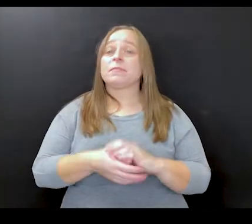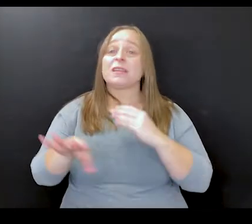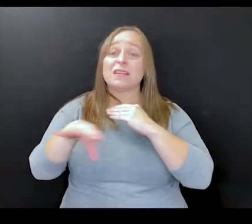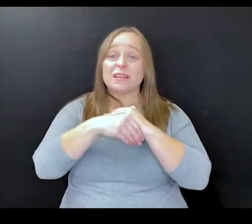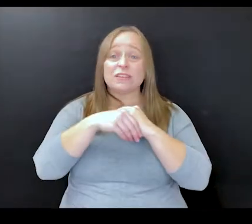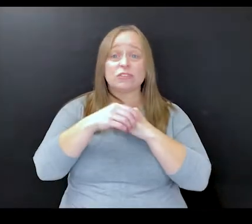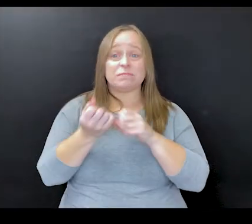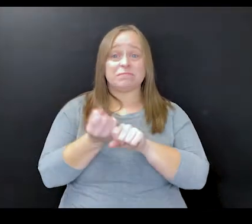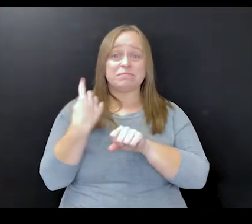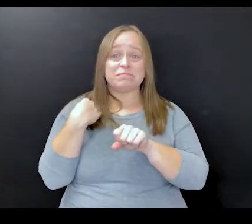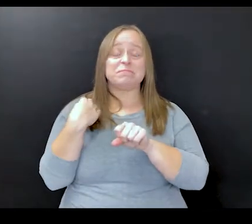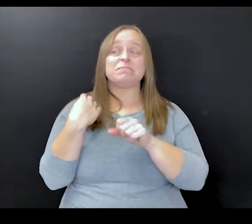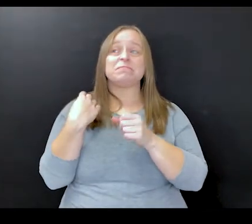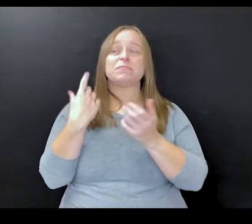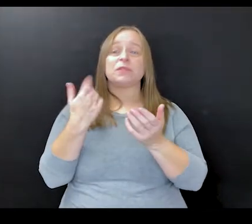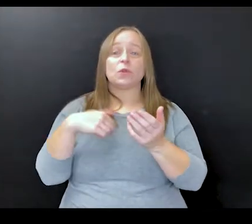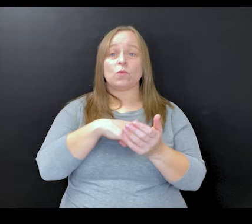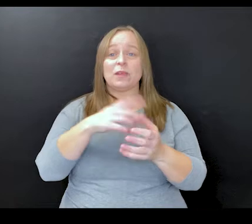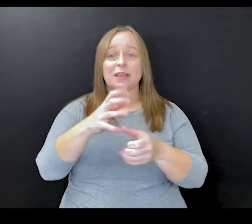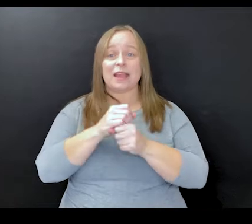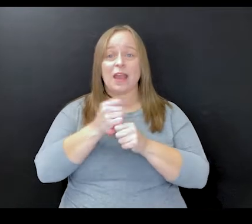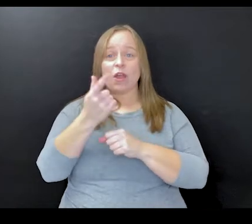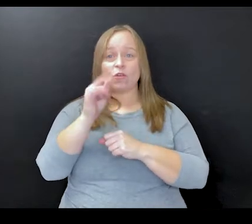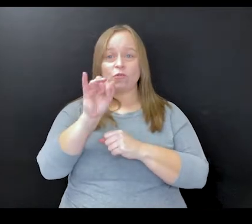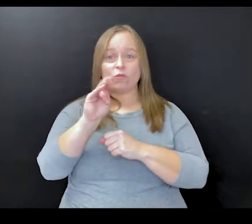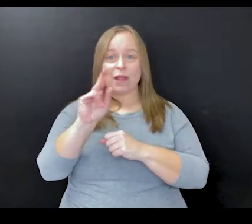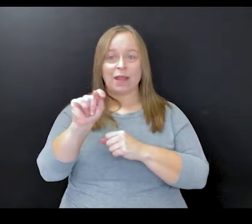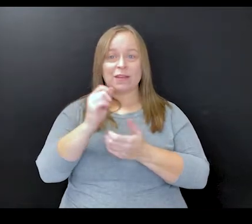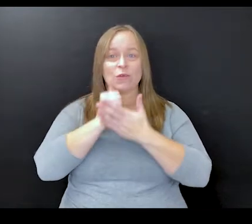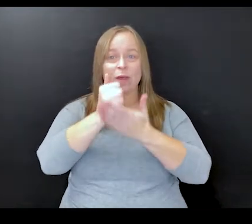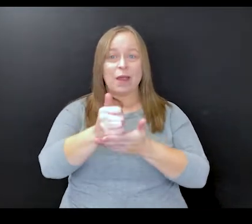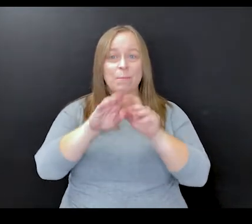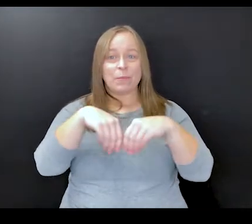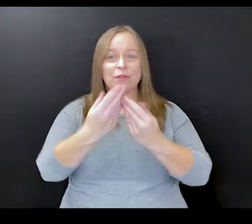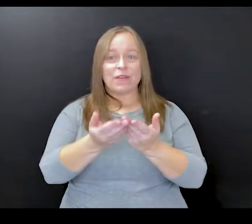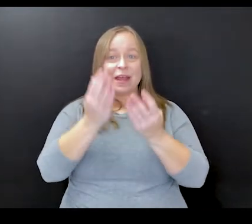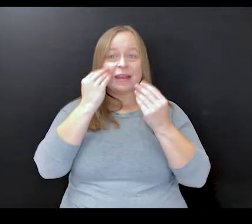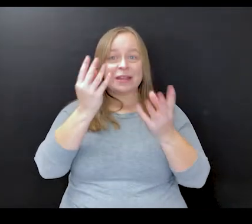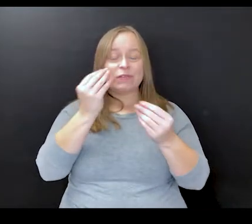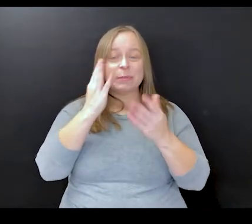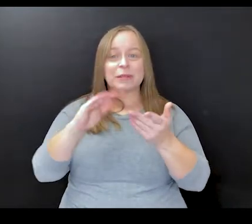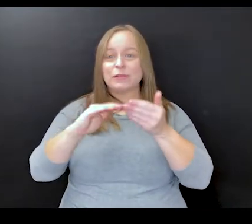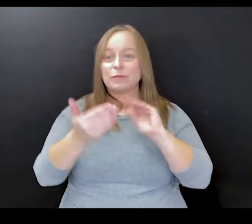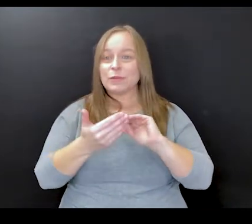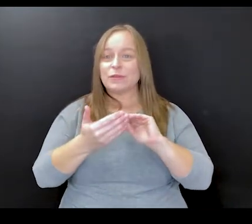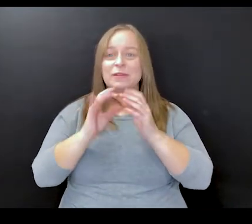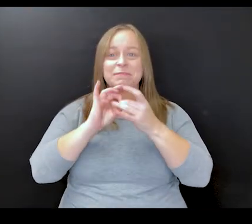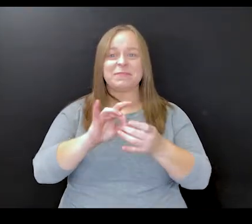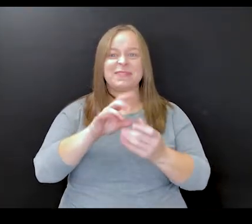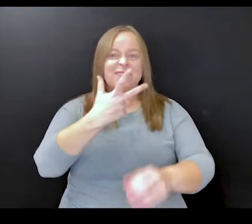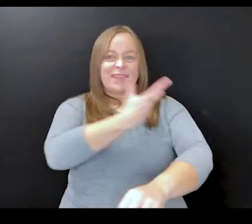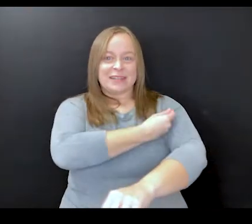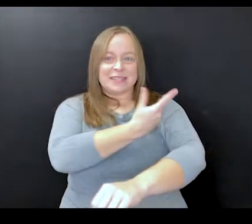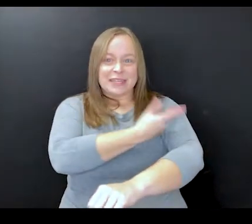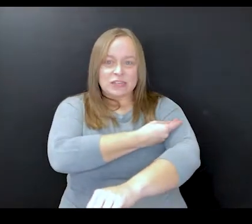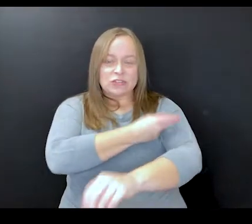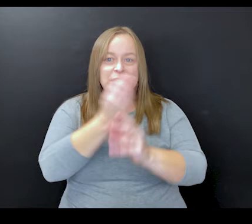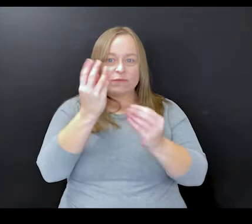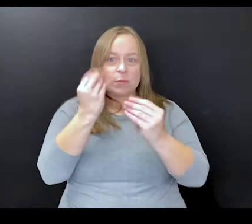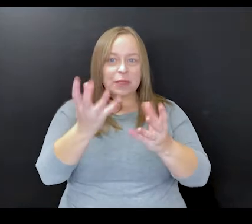Additionally, this past year we received the grant to help provide information to the community regarding vaccinations.